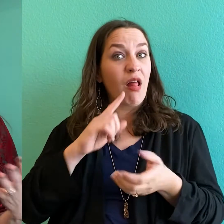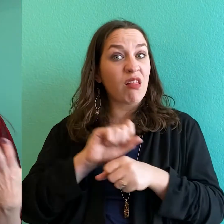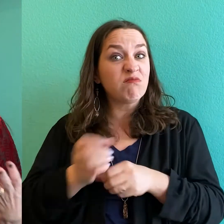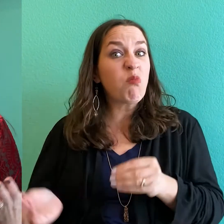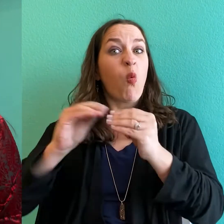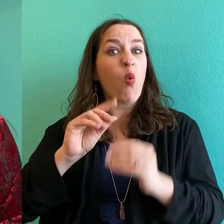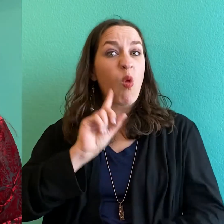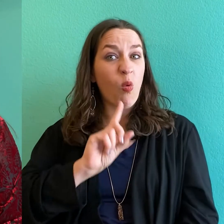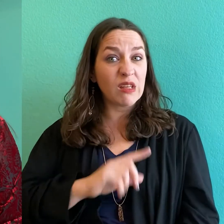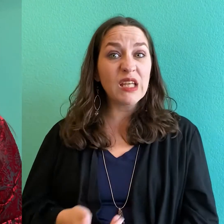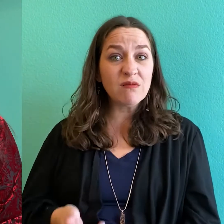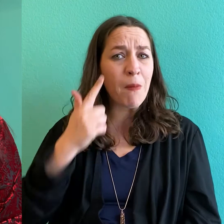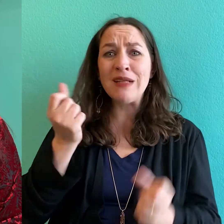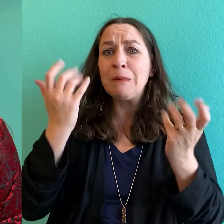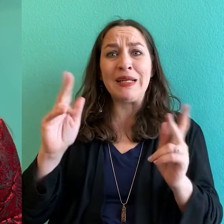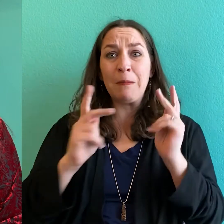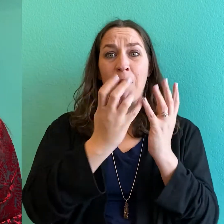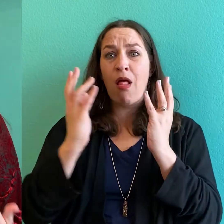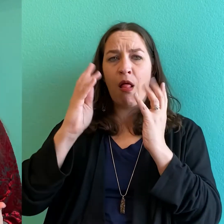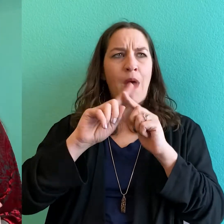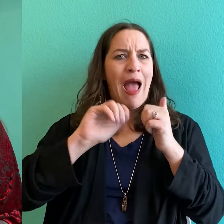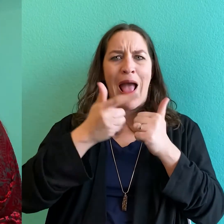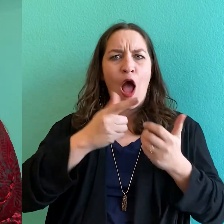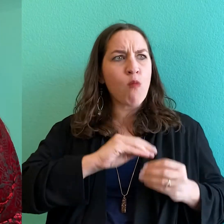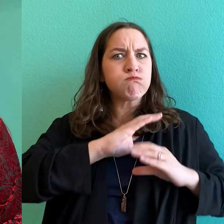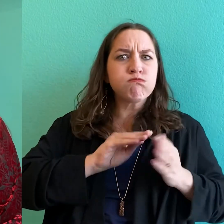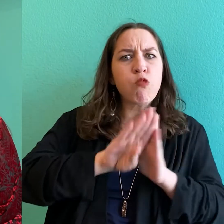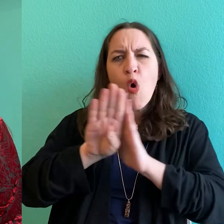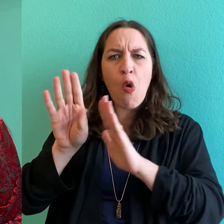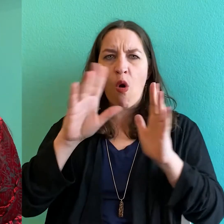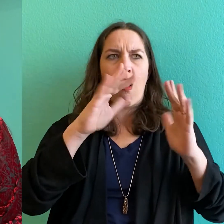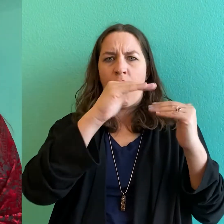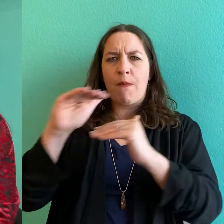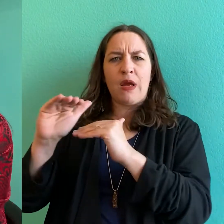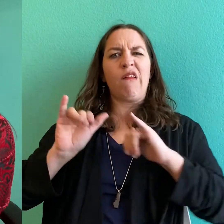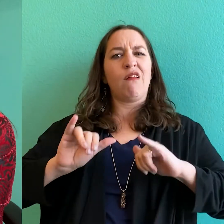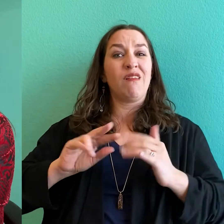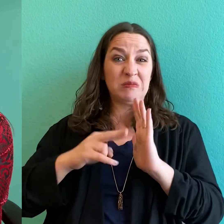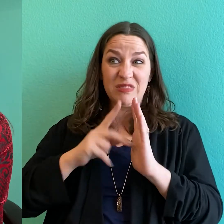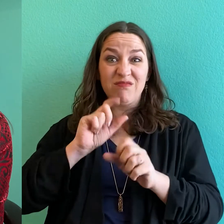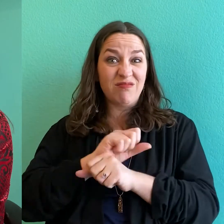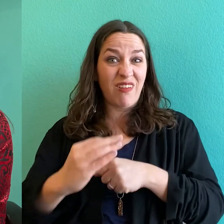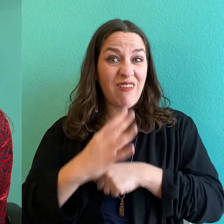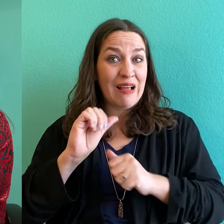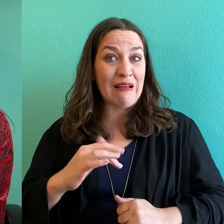But you can't actually nurture those relationships may leave you feeling lonelier than before. So there are lots of things you can do with this kind